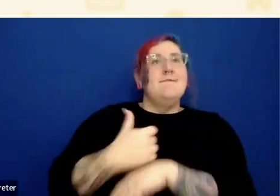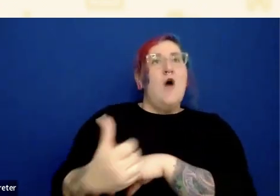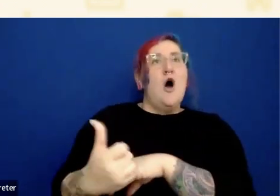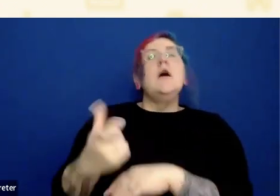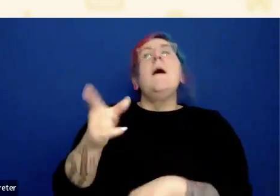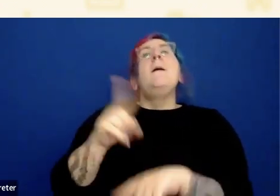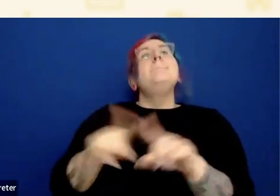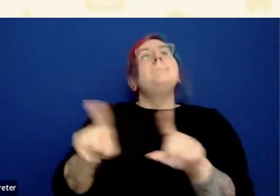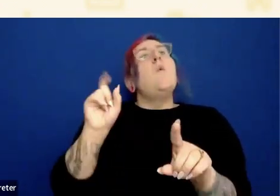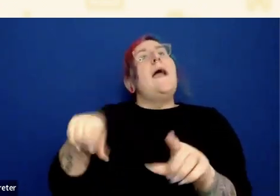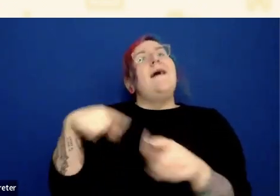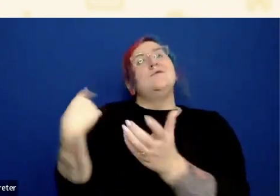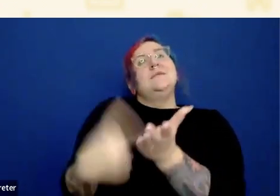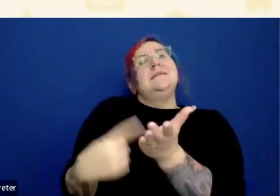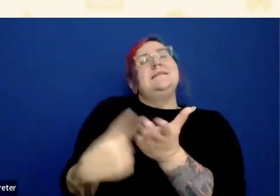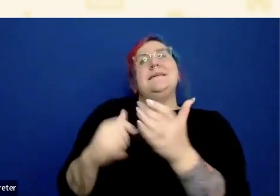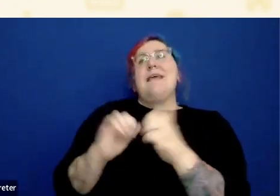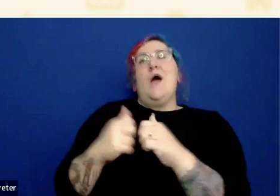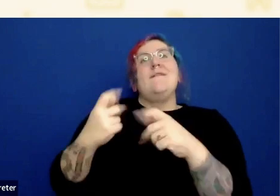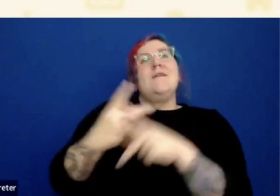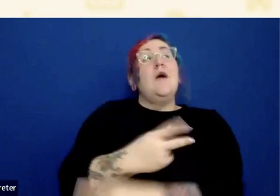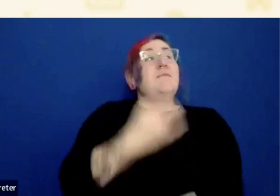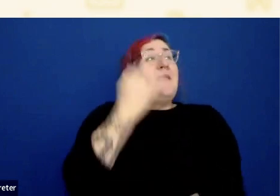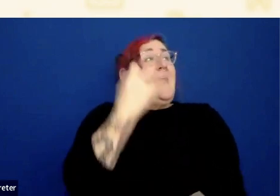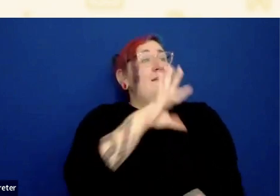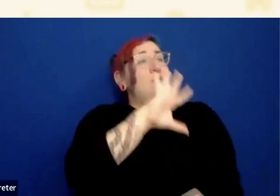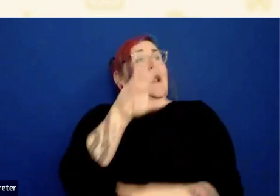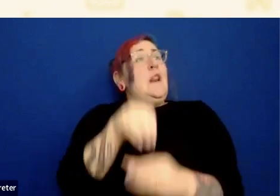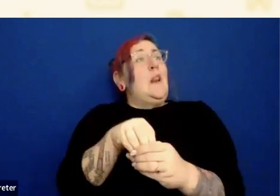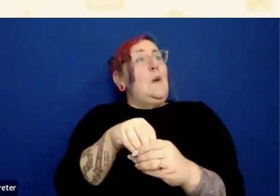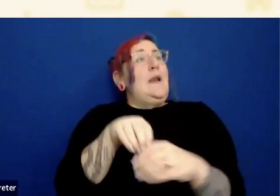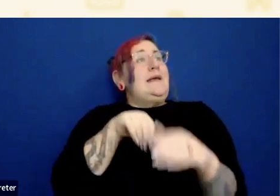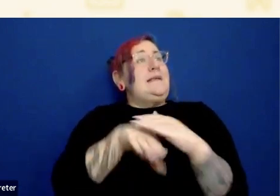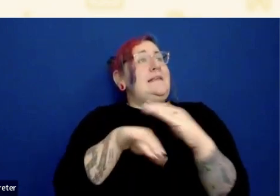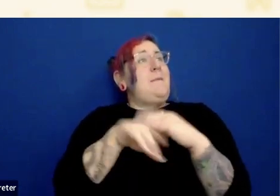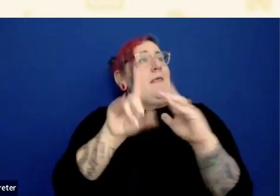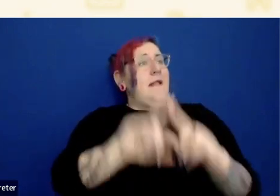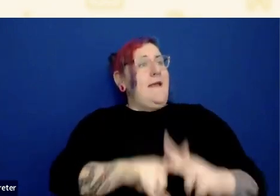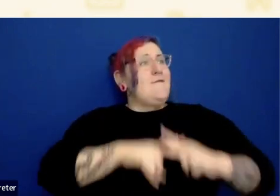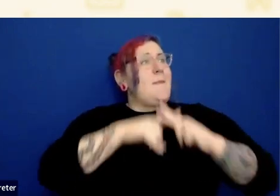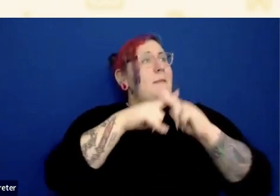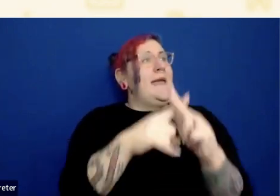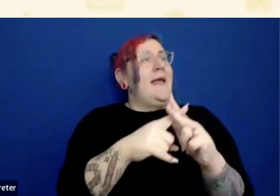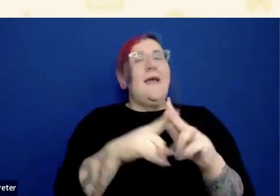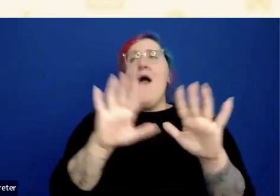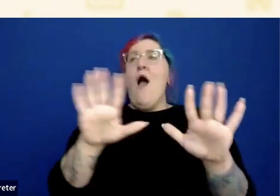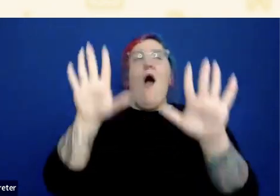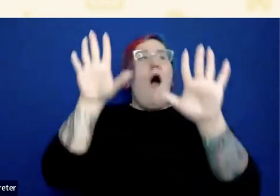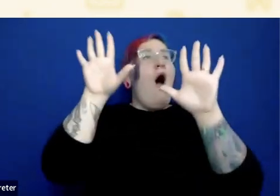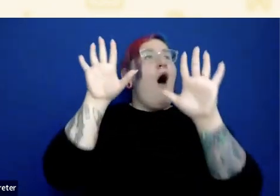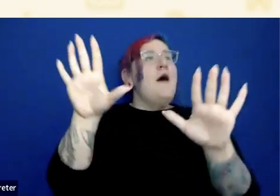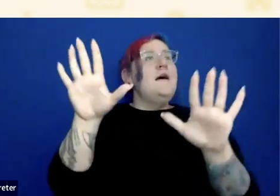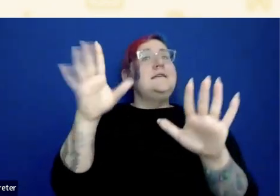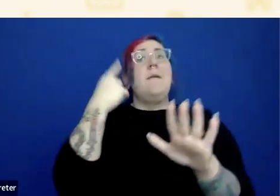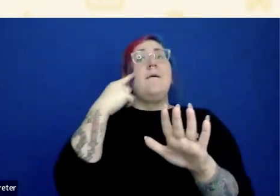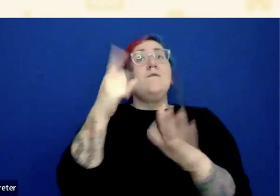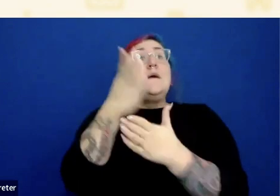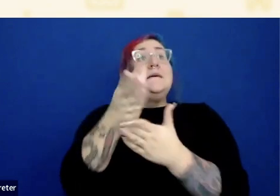Well, if you include accessibility from the beginning... That’s fine for people who are thinking about it. But for those people who, for whatever reason,